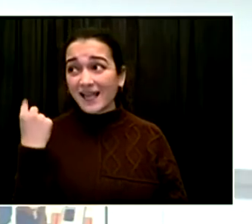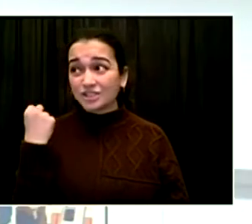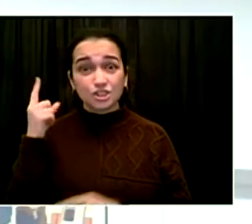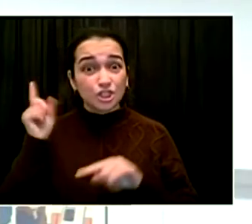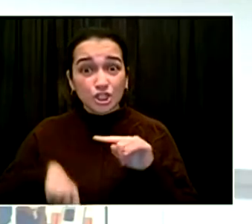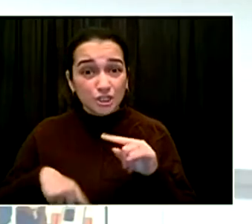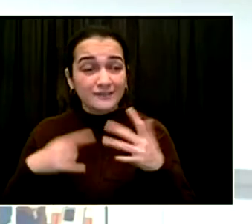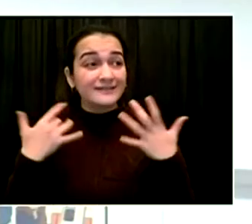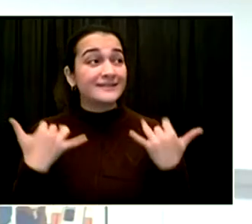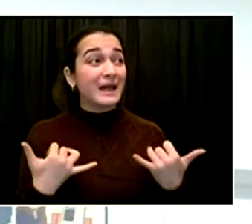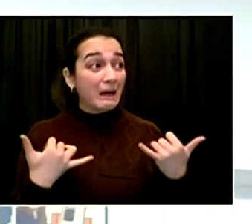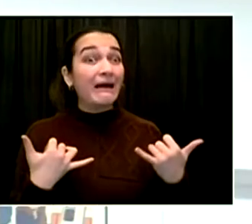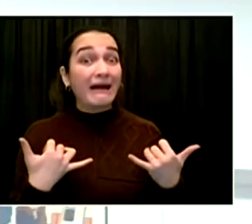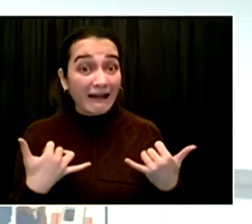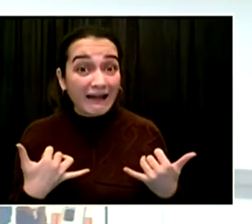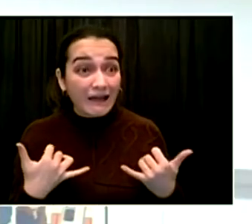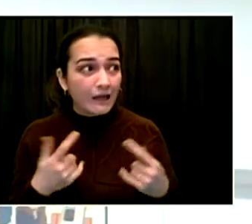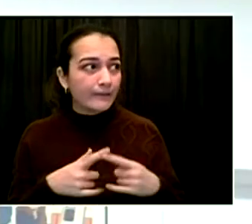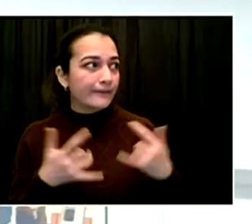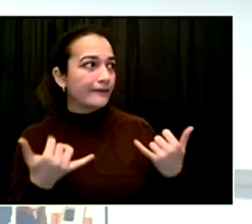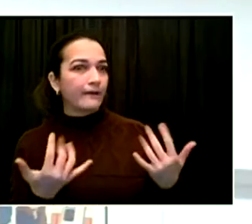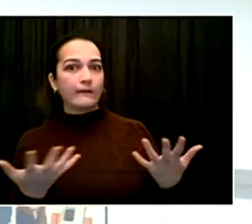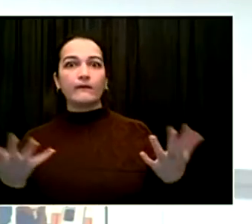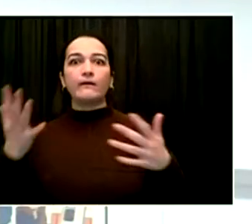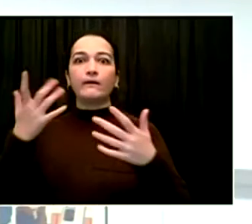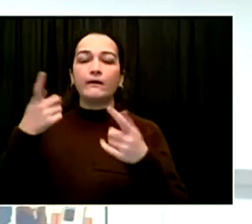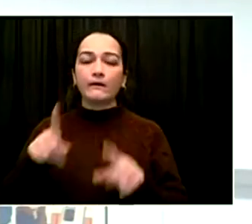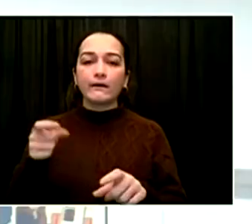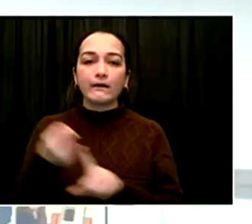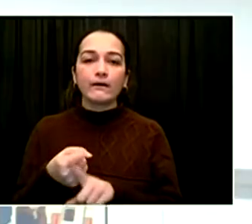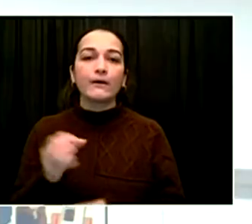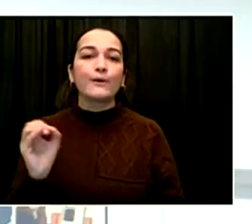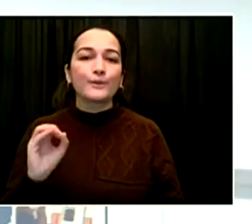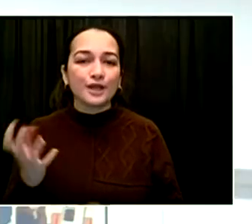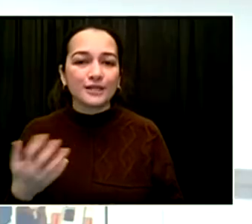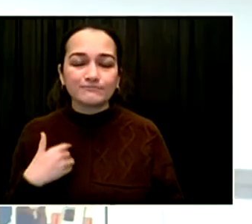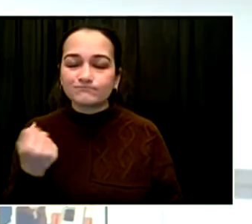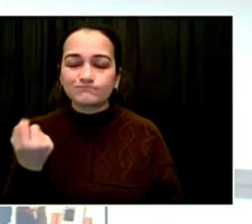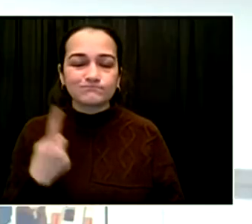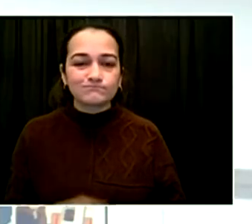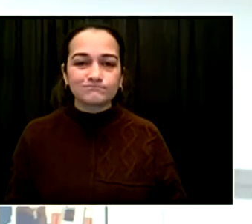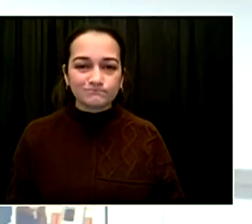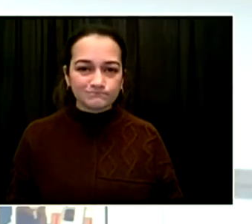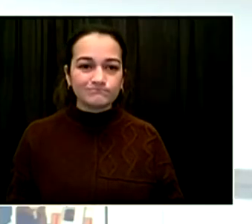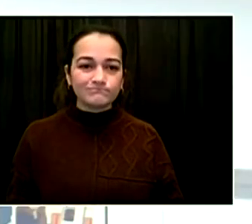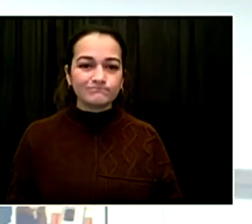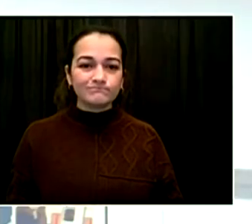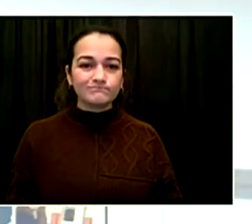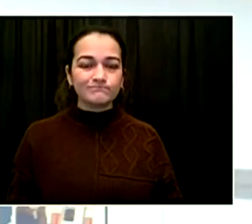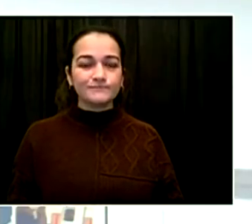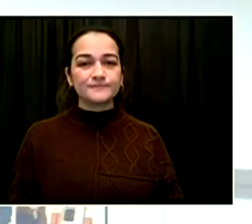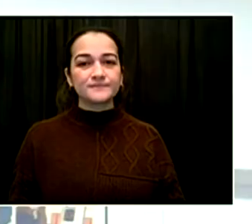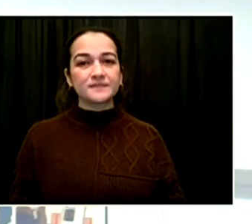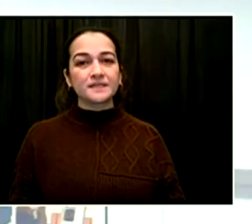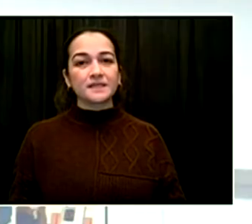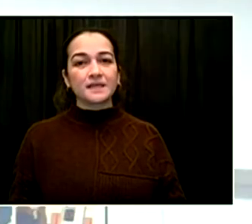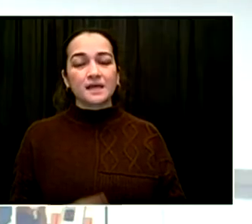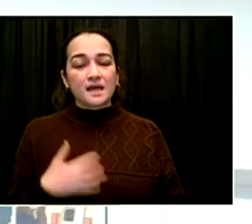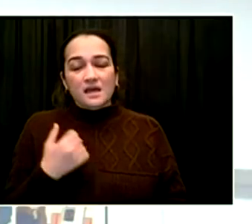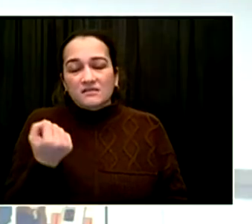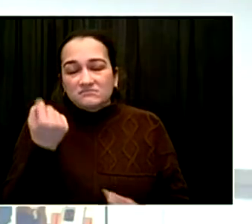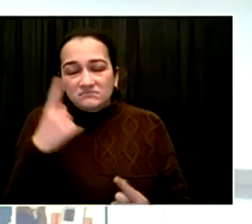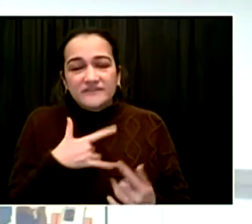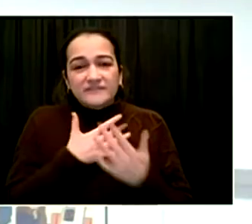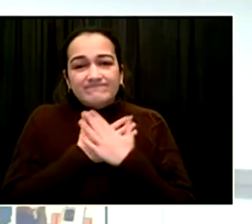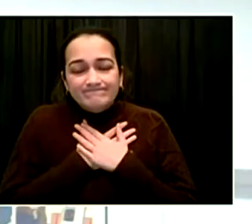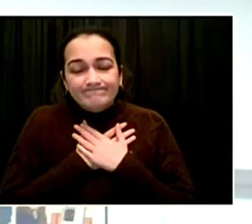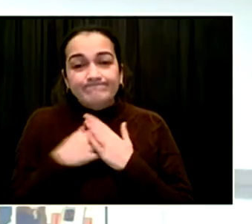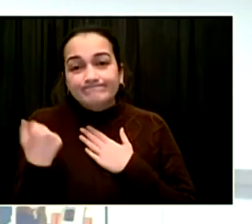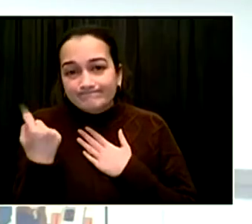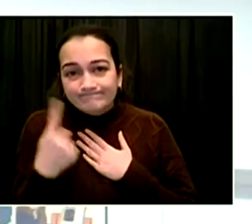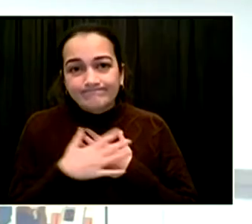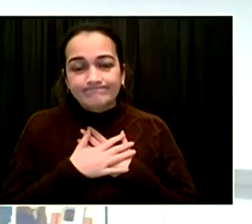CELEBRATING EXPERIENCING THE